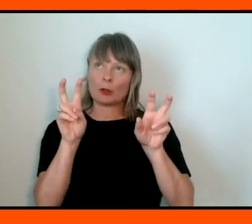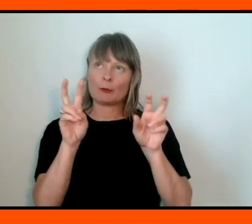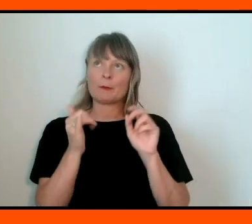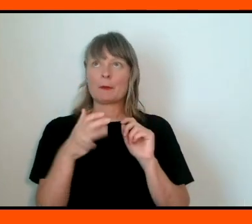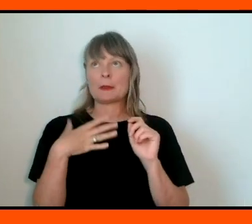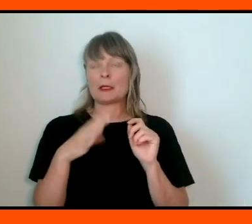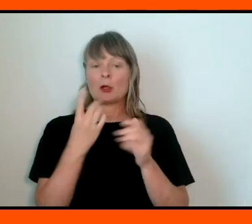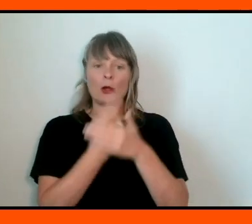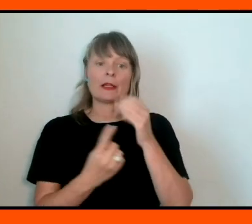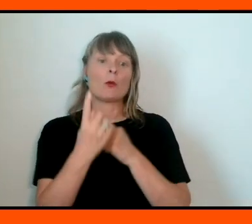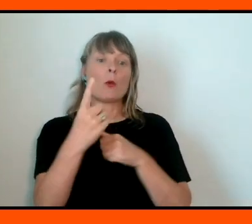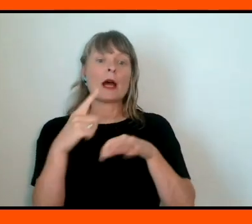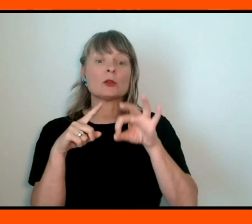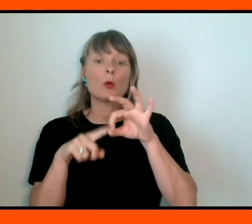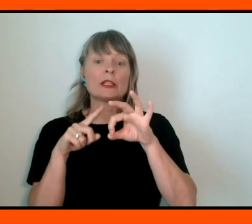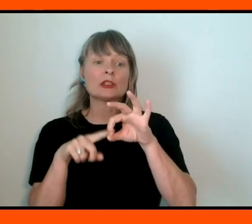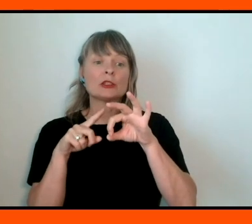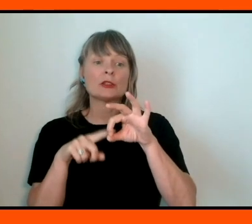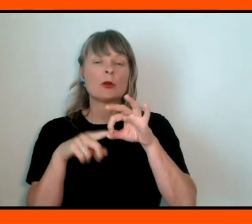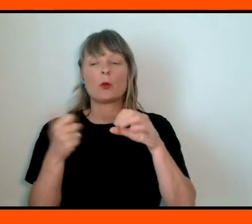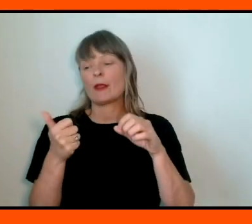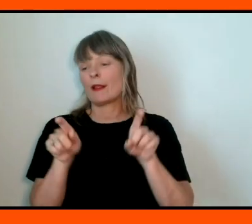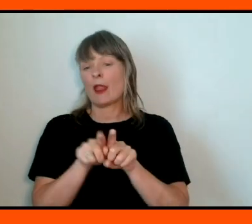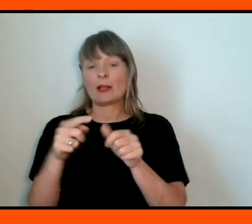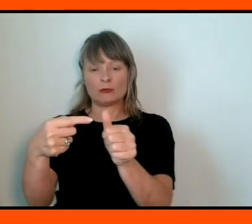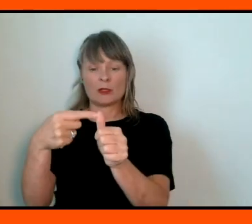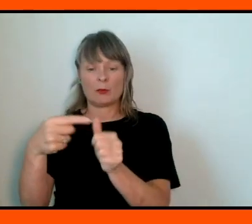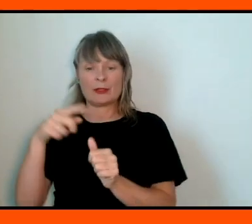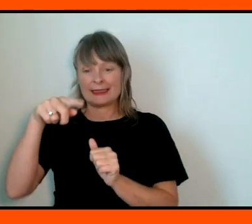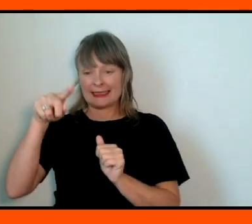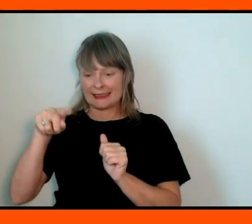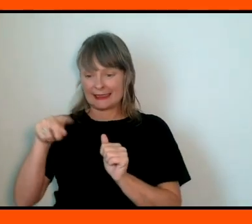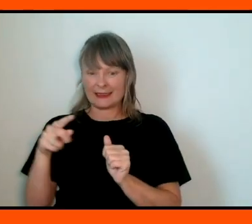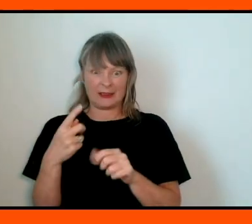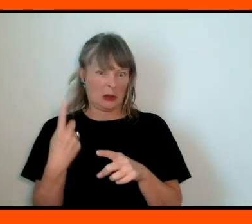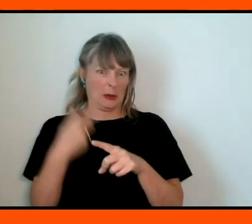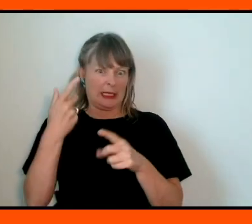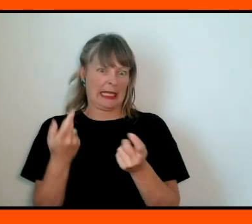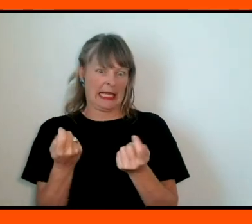with a few response categories at a tick box. That doesn’t take much space on the form